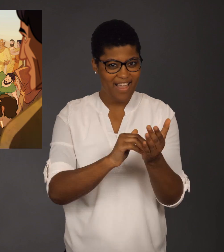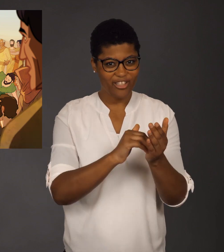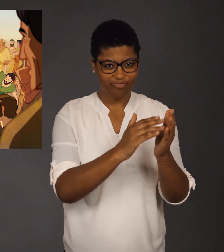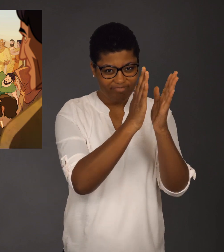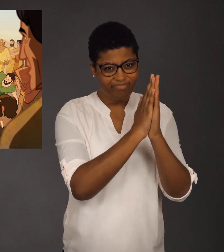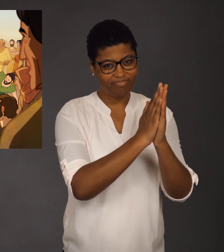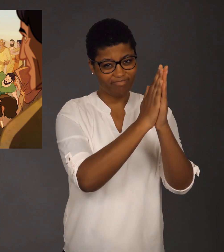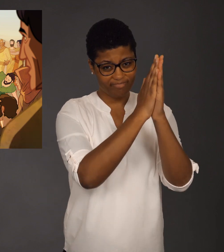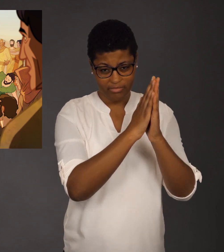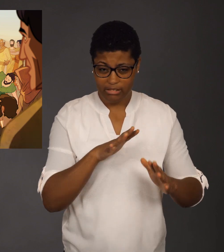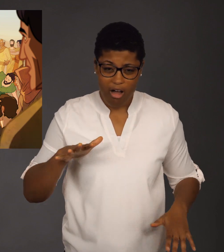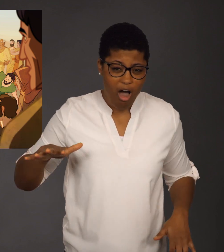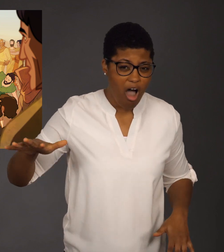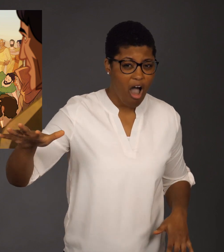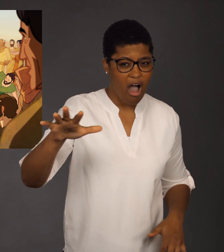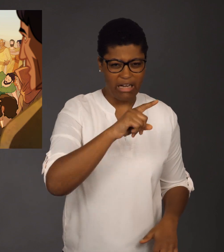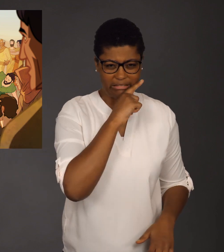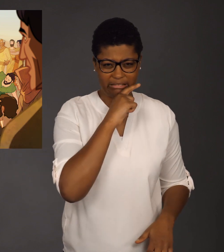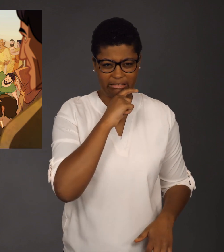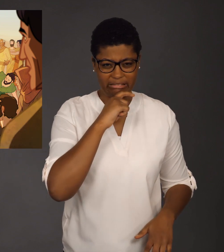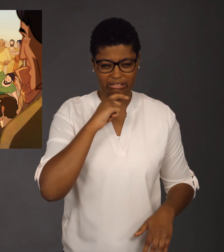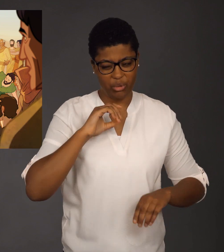Elijah prayed that the drought would end,